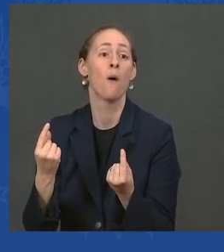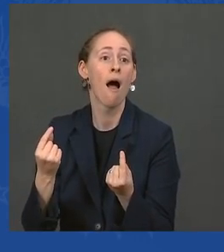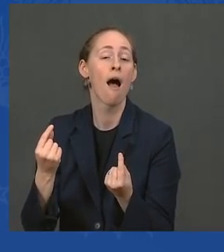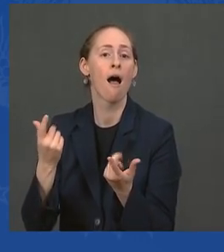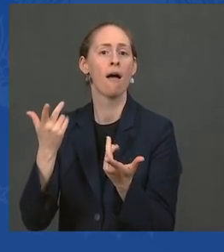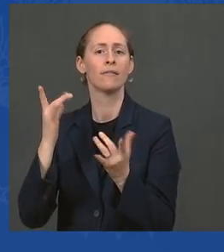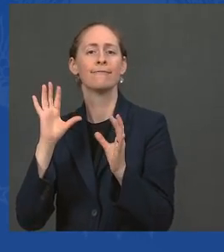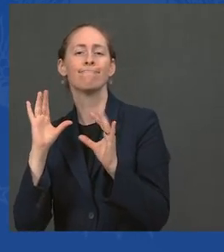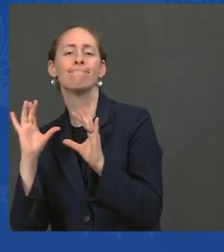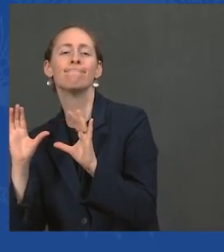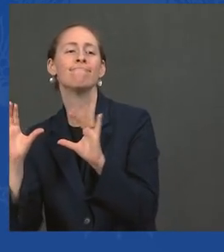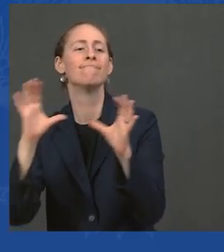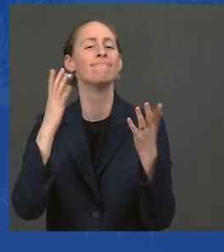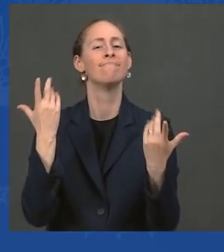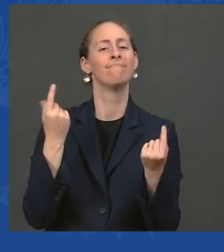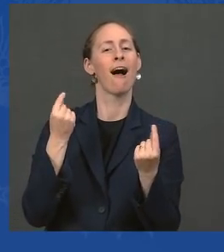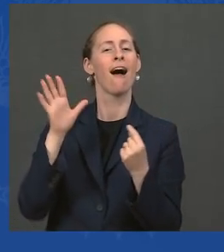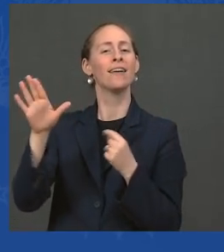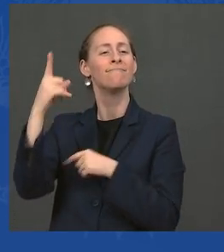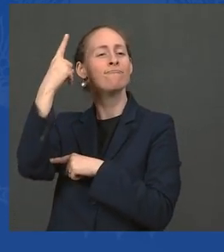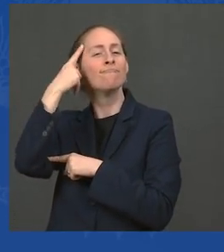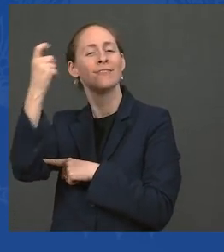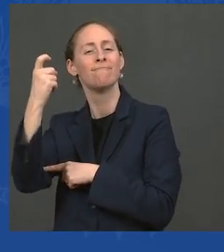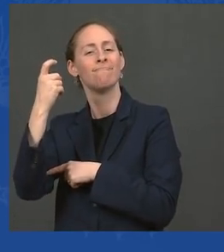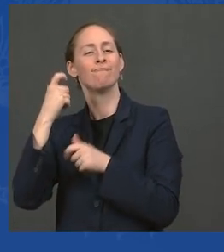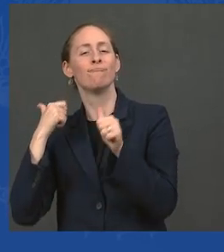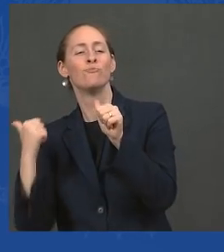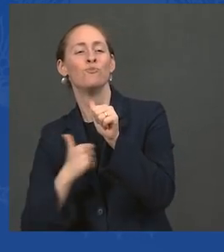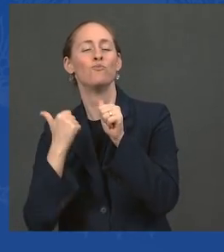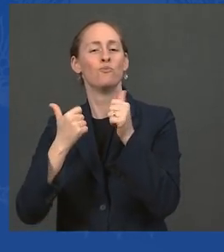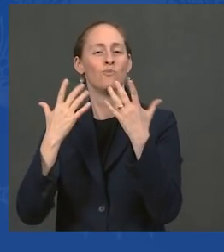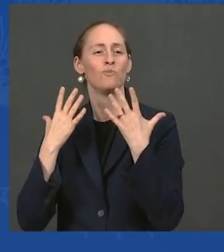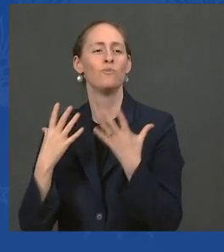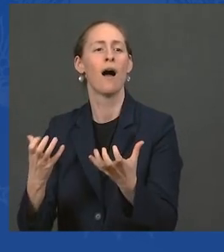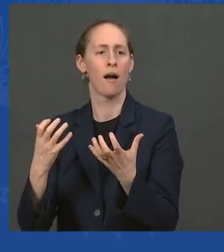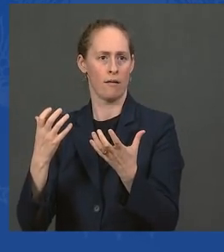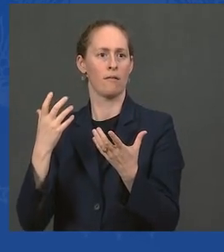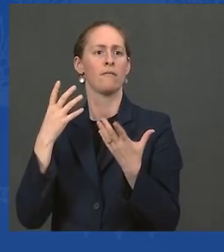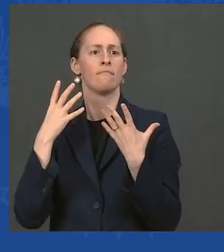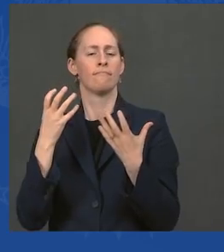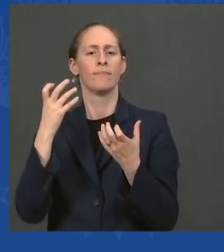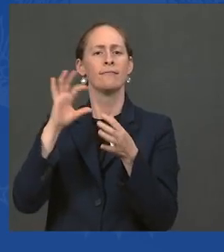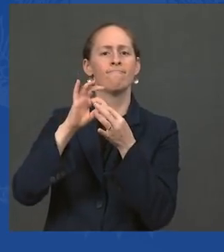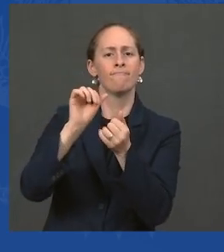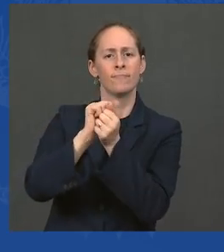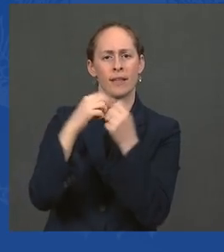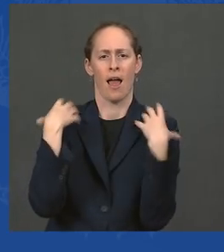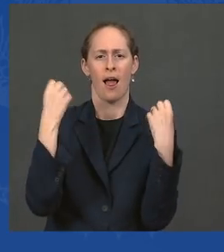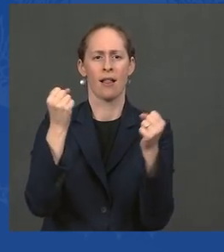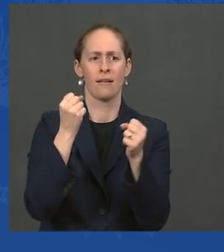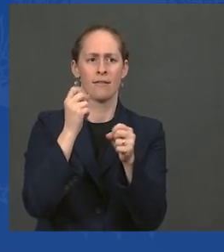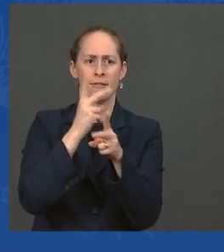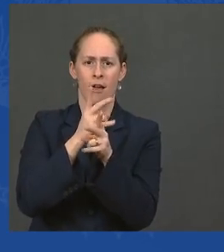that our community desperately needs right now. My wife and I have talked about the possibility